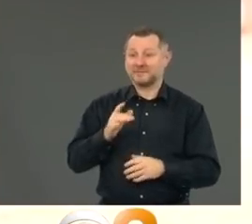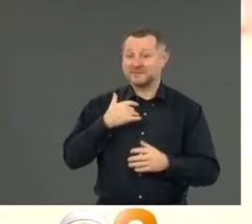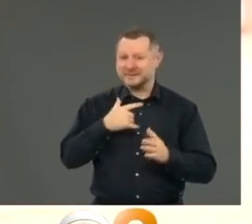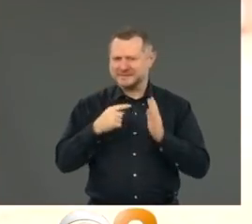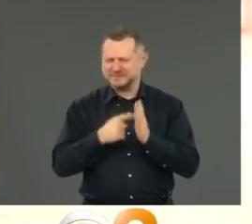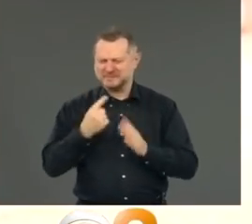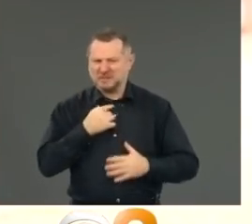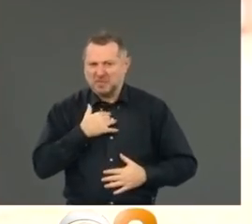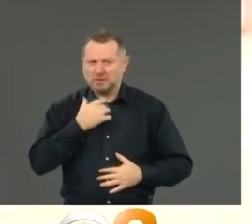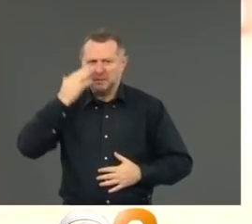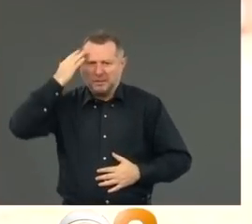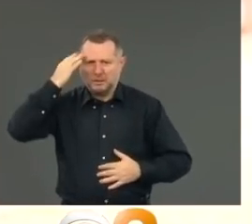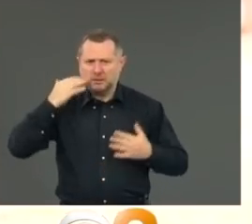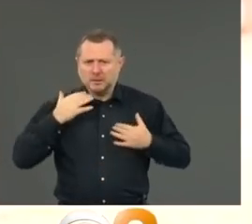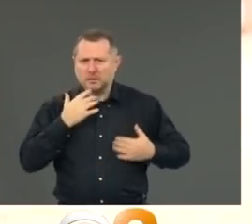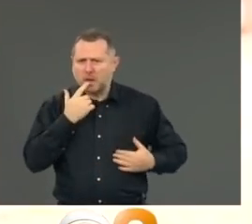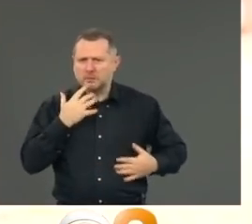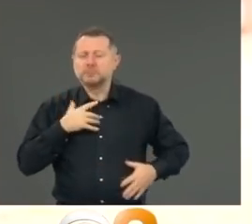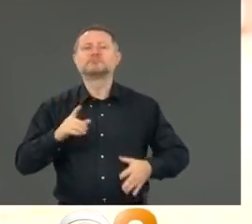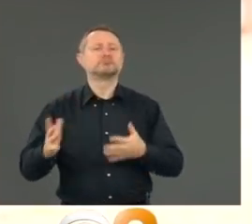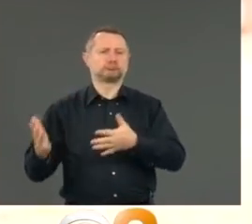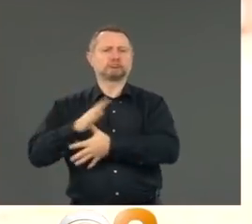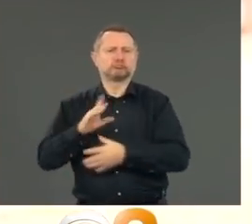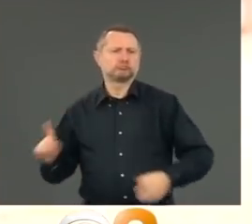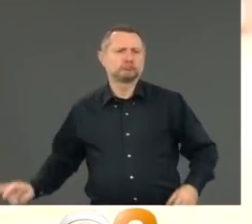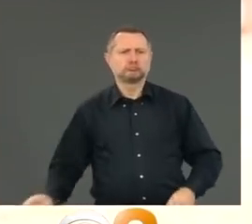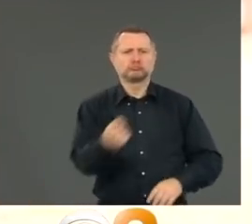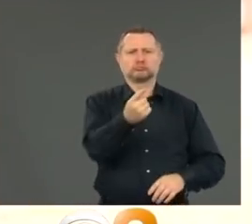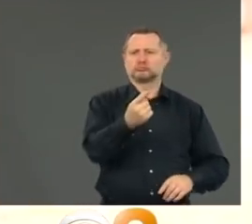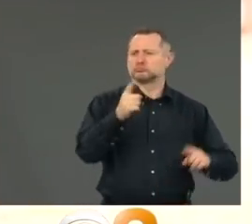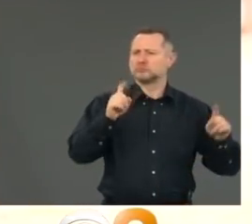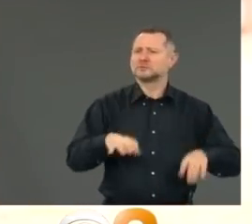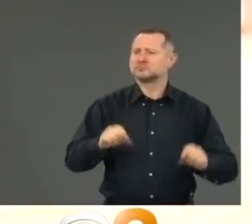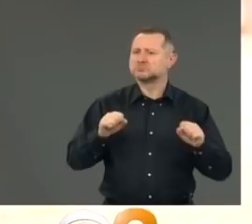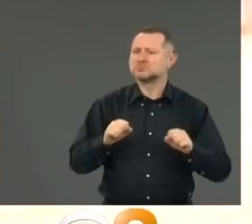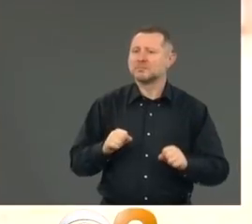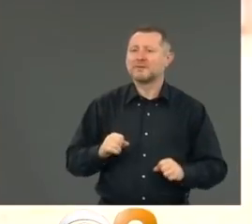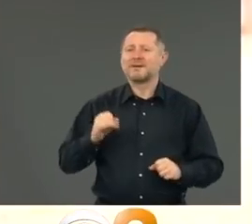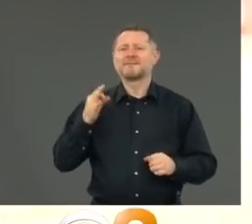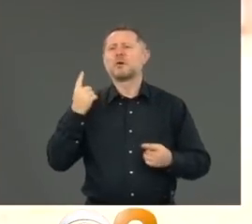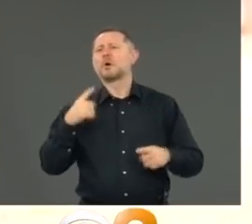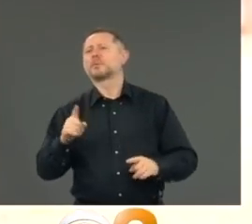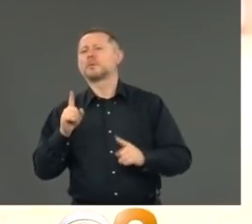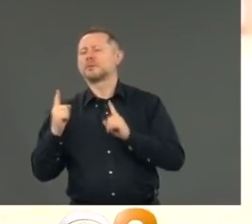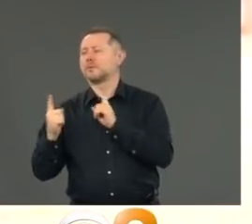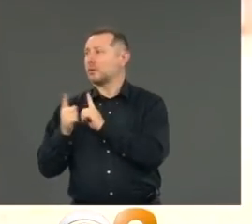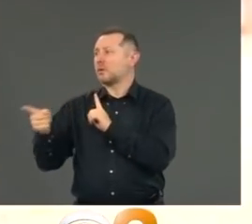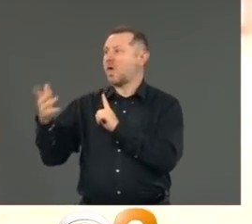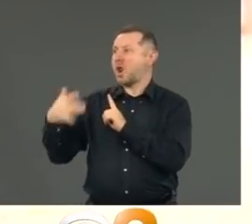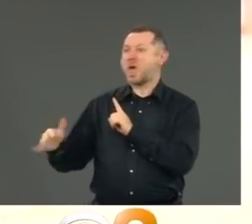WHAT WE, ALL OF US WANT IS THE MOST LIKELY PEOPLE INFECTED THE